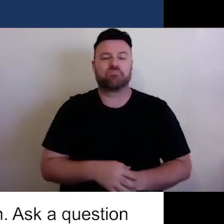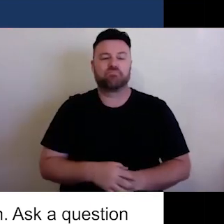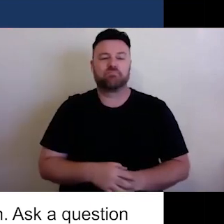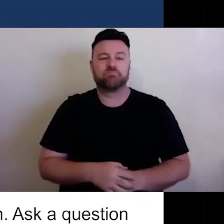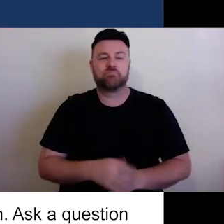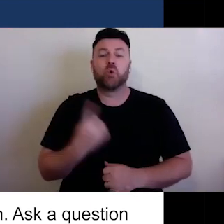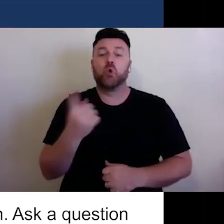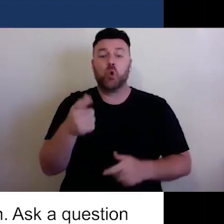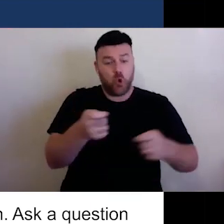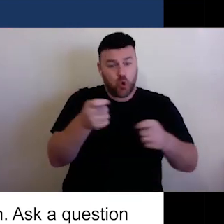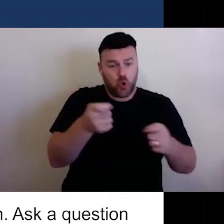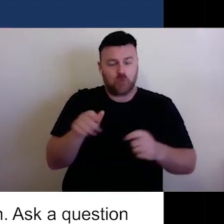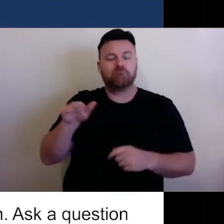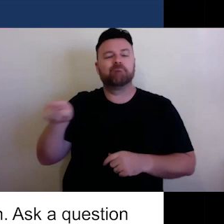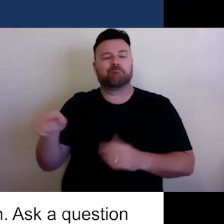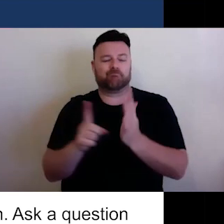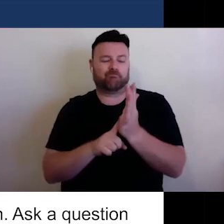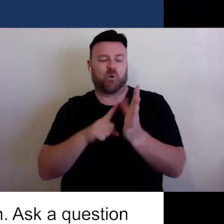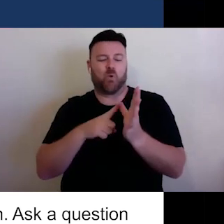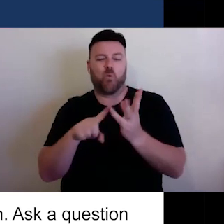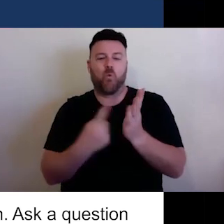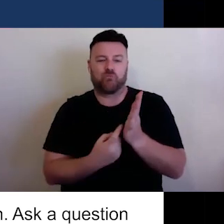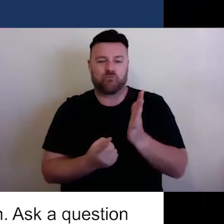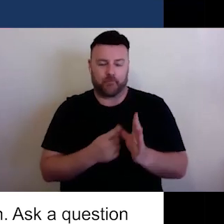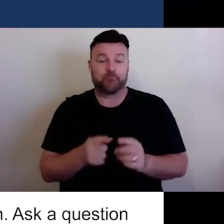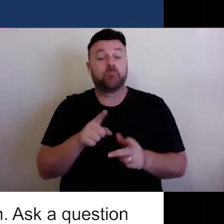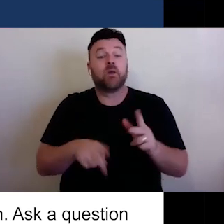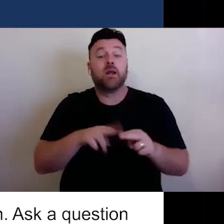looking after this. If you have a question, please add it in the Q&A